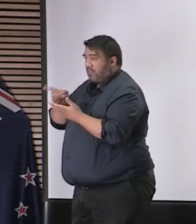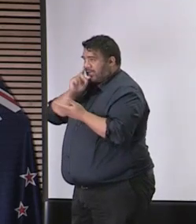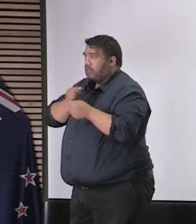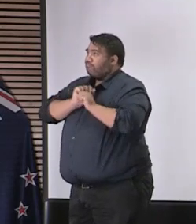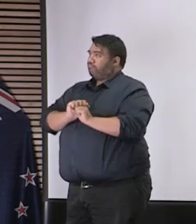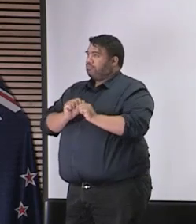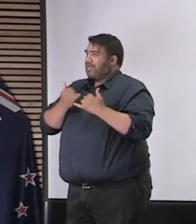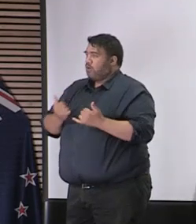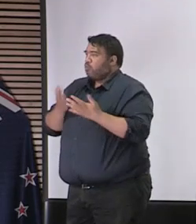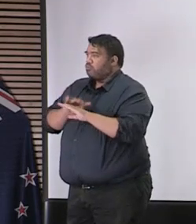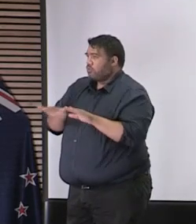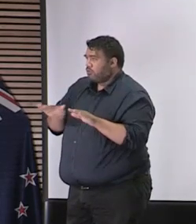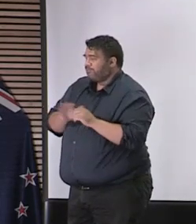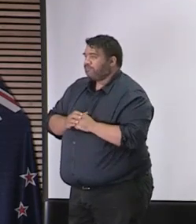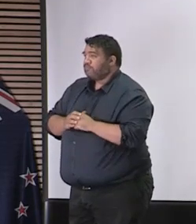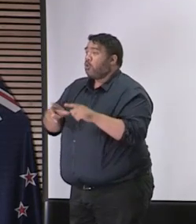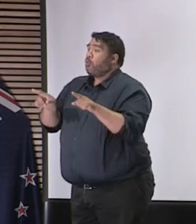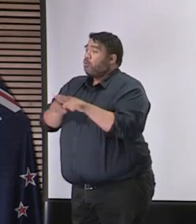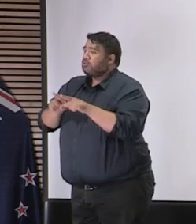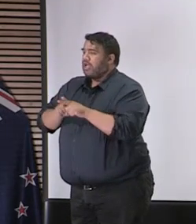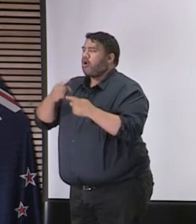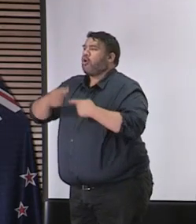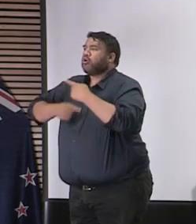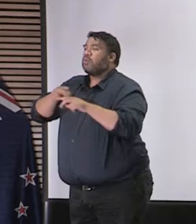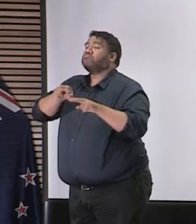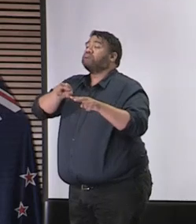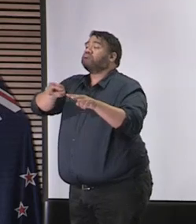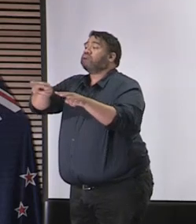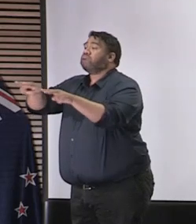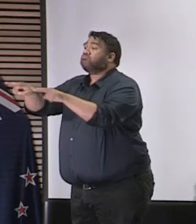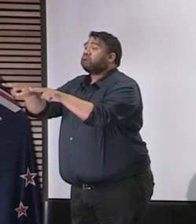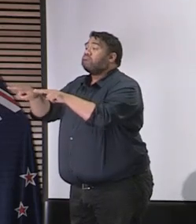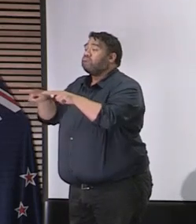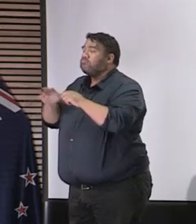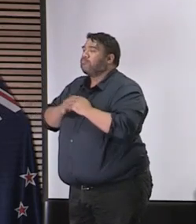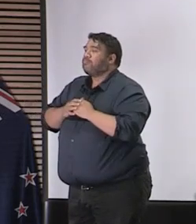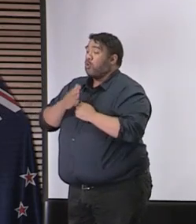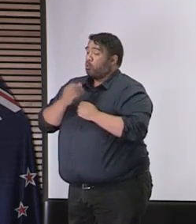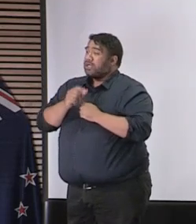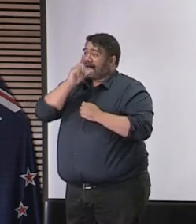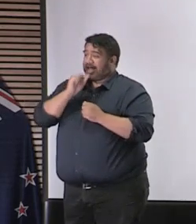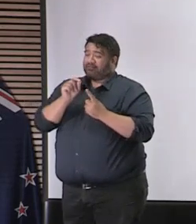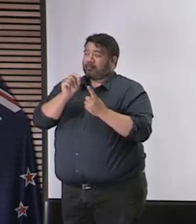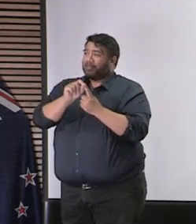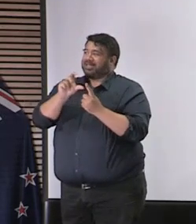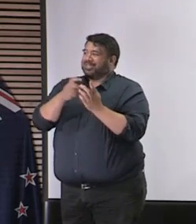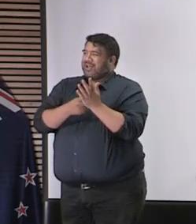infection and you can do it rapidly and get a result quite quickly and may also play a role as part of our ongoing